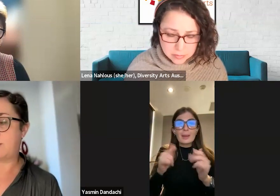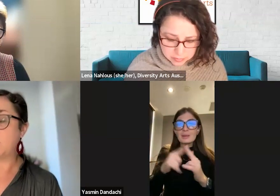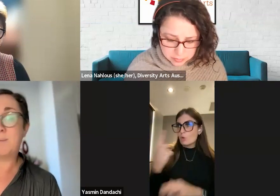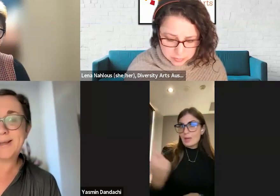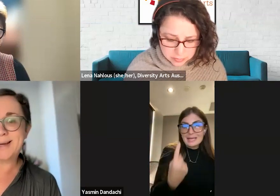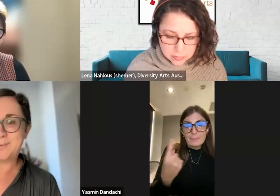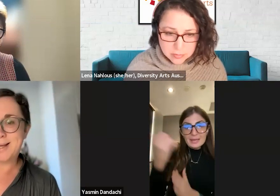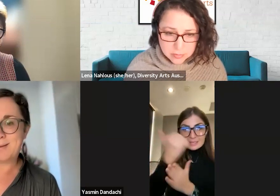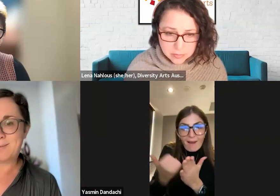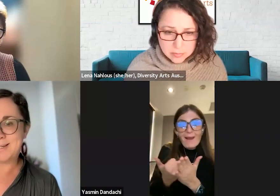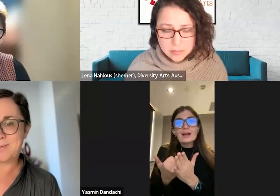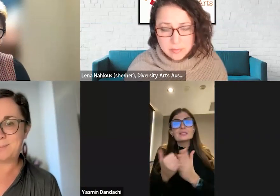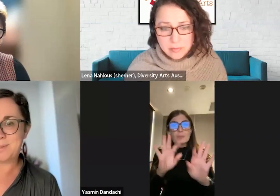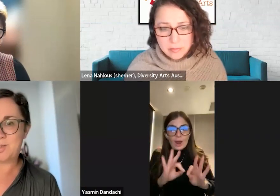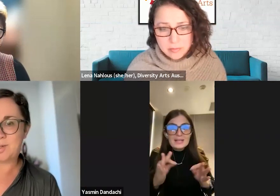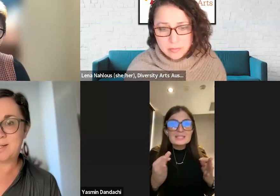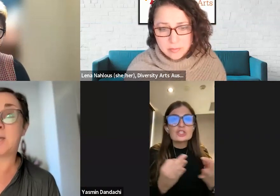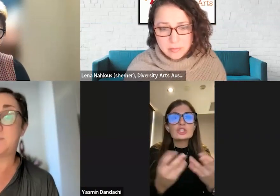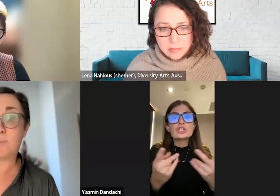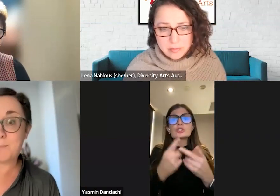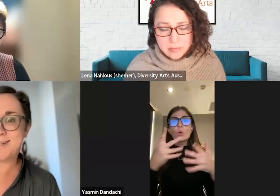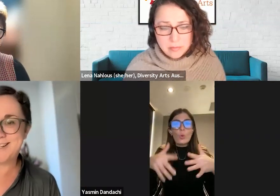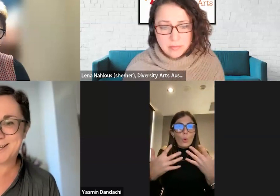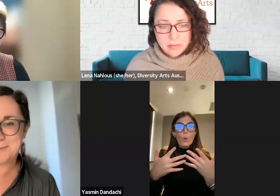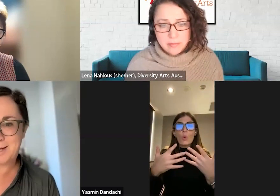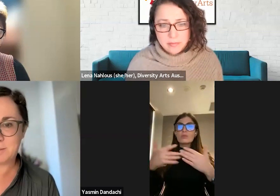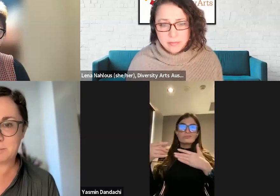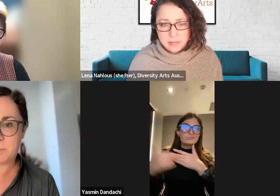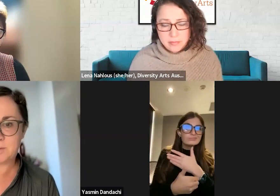we recognise we're coming from a deficit position in terms of representing the community